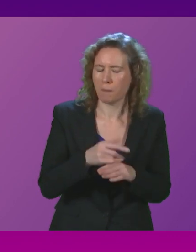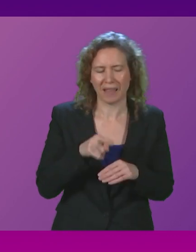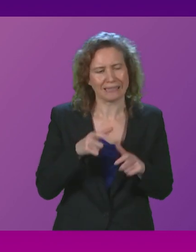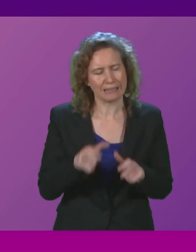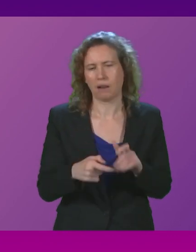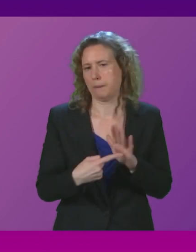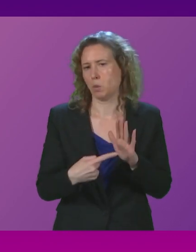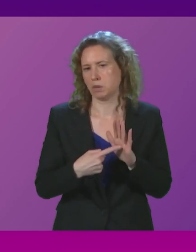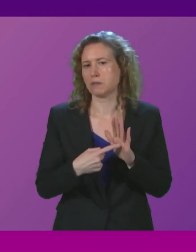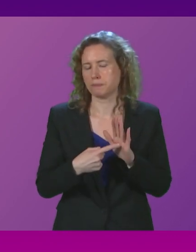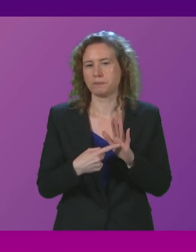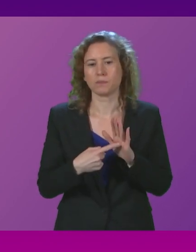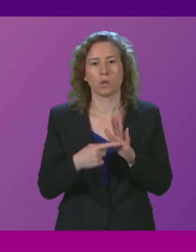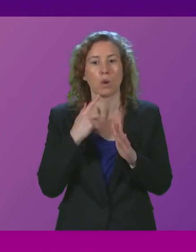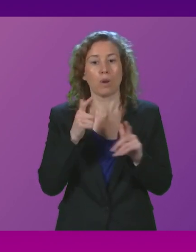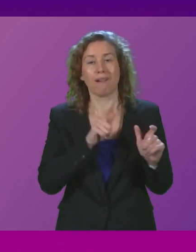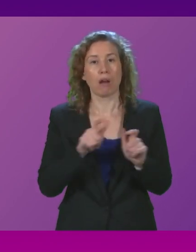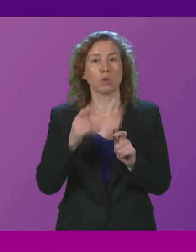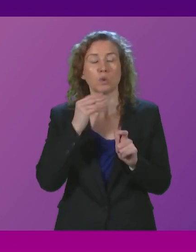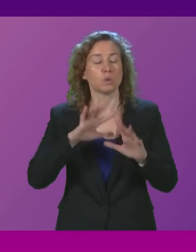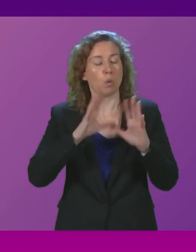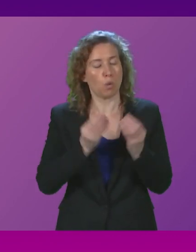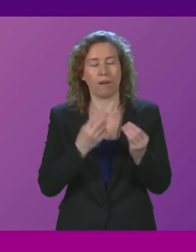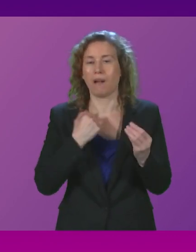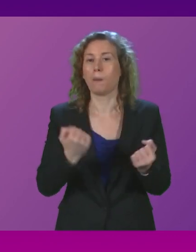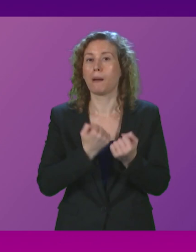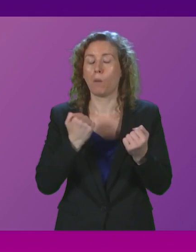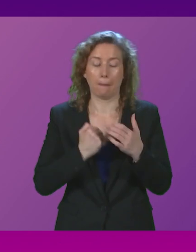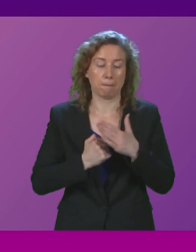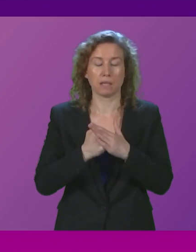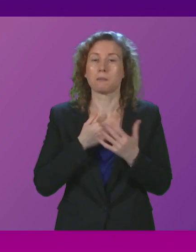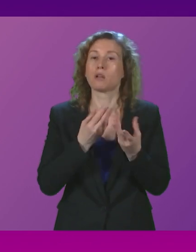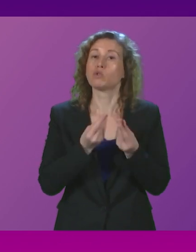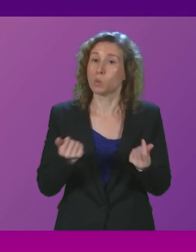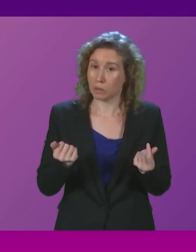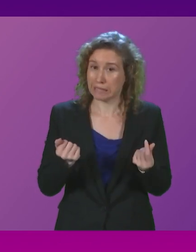We will continue to use all levers and maximise the resources that we can bring to bear to